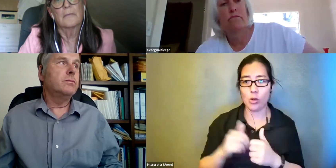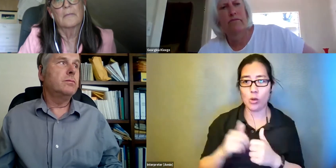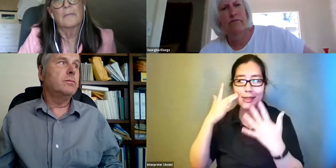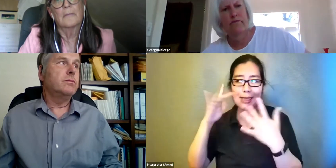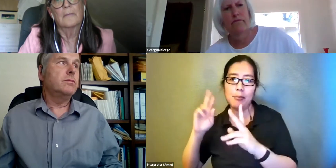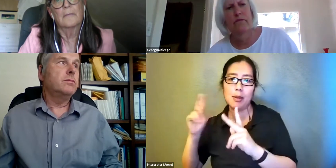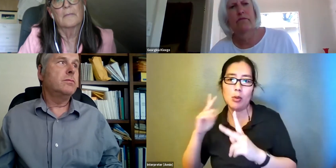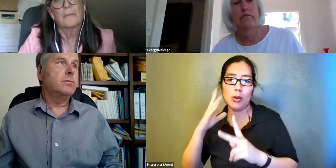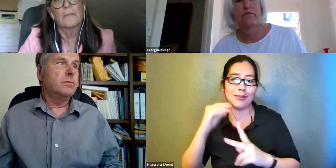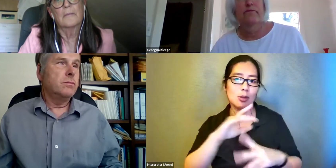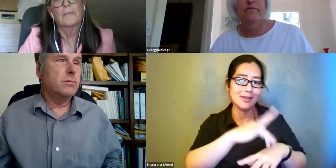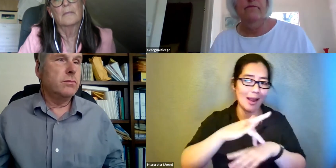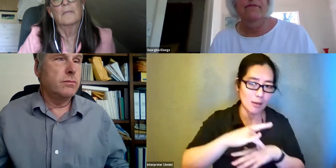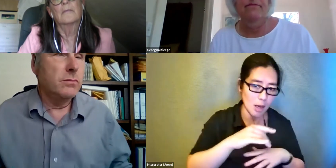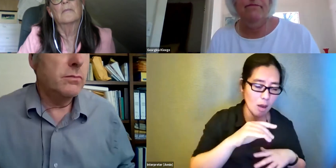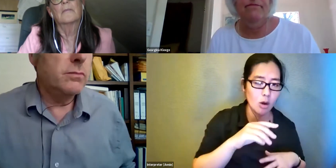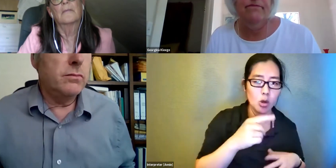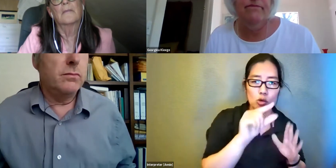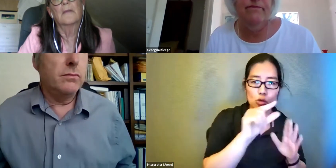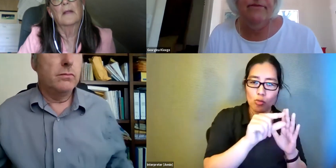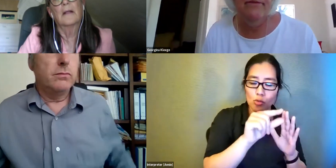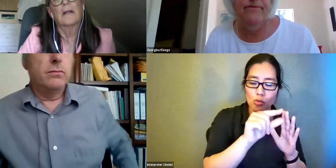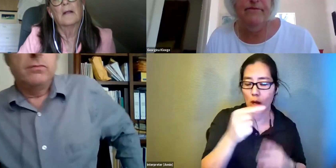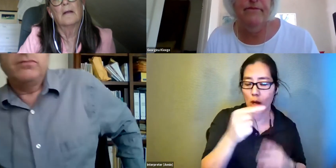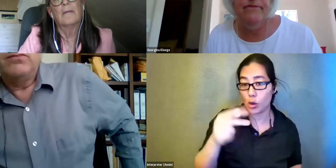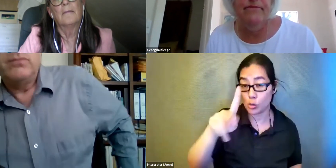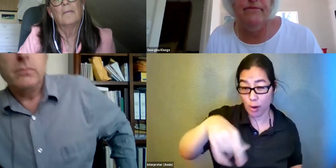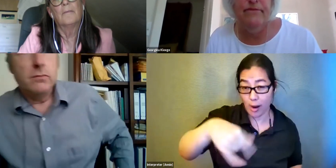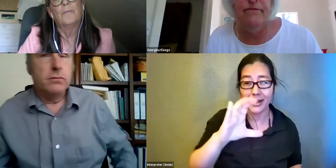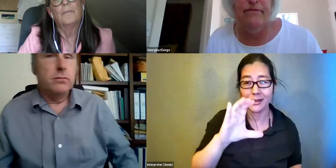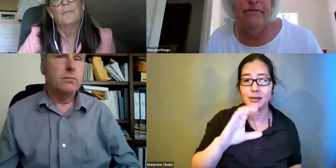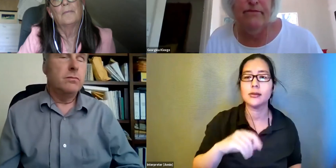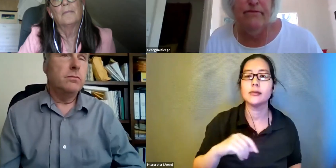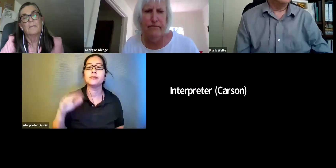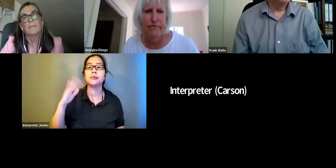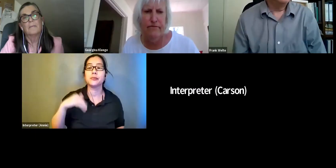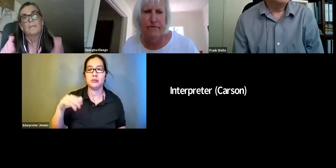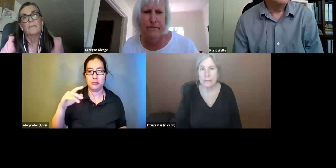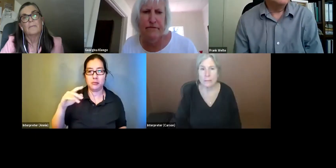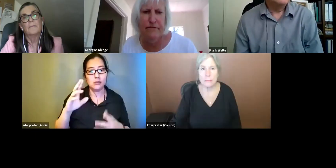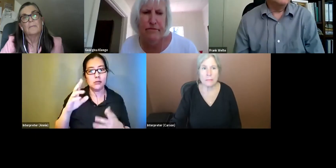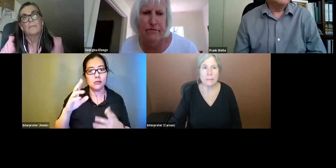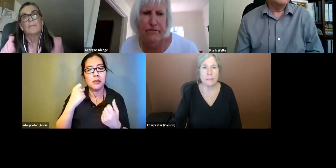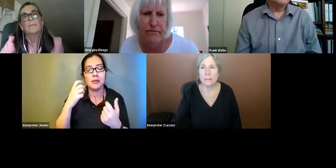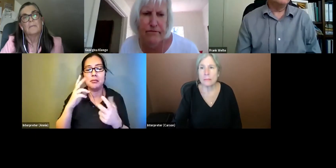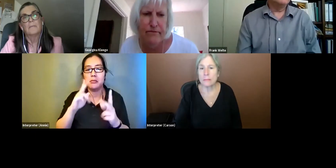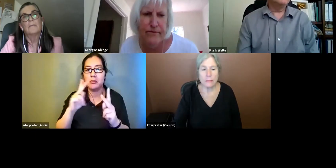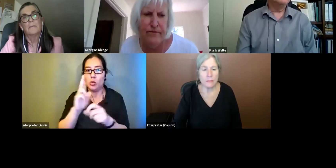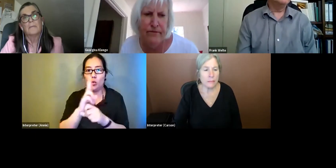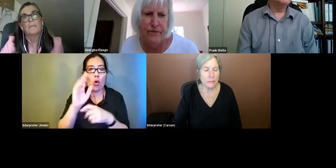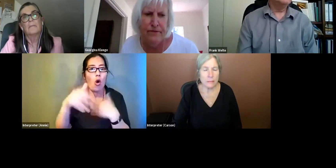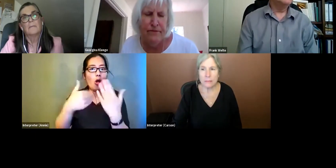My own experience by doing these workshops is people usually use all of these exploratory procedures without obviously breaking